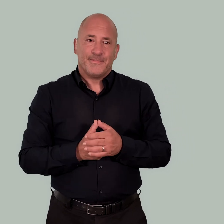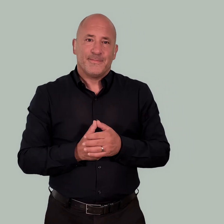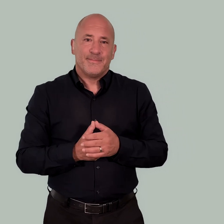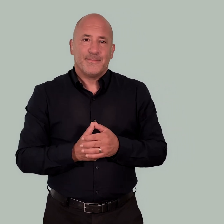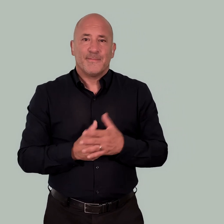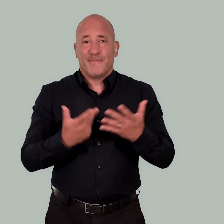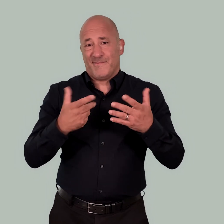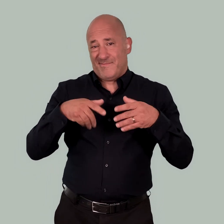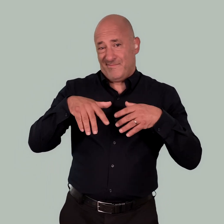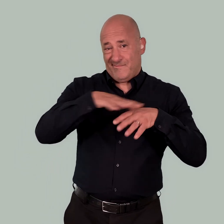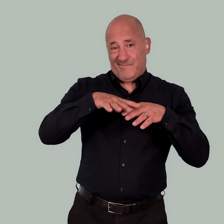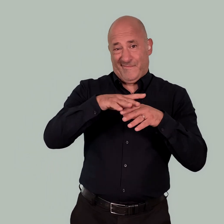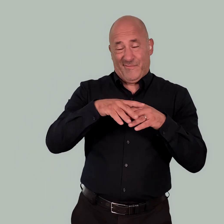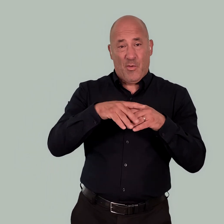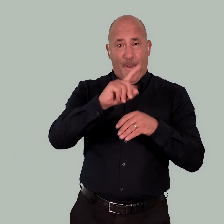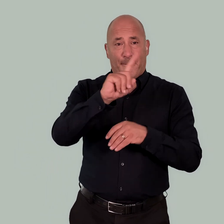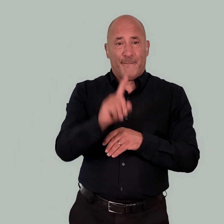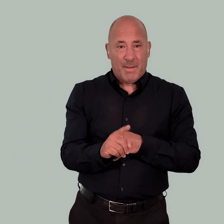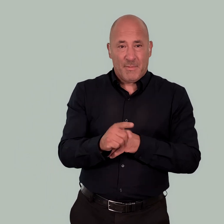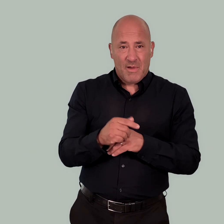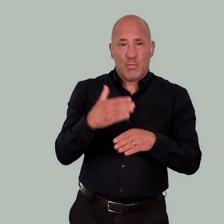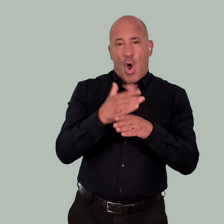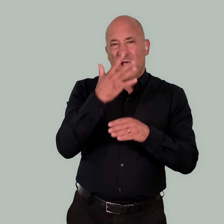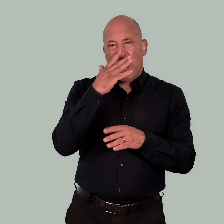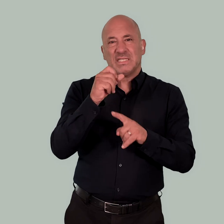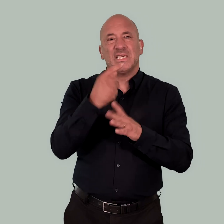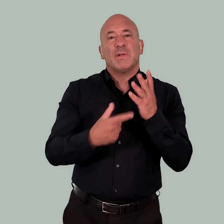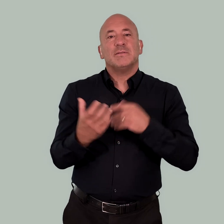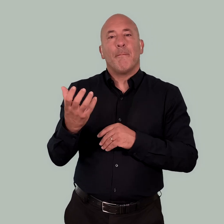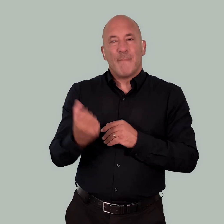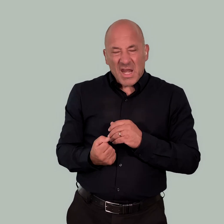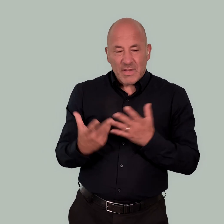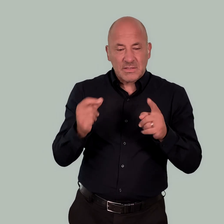The number of people on the caseload for working age disability benefits,